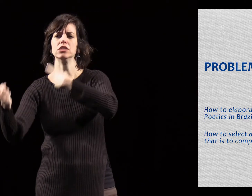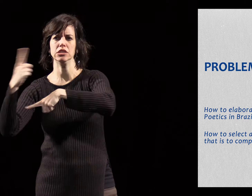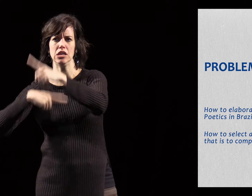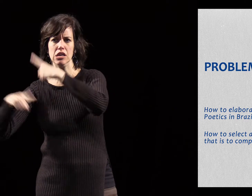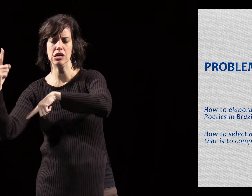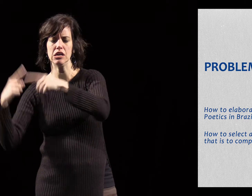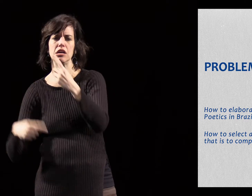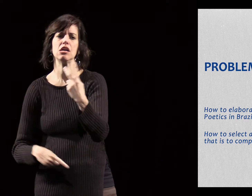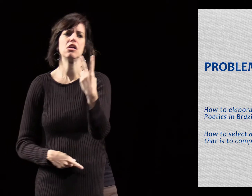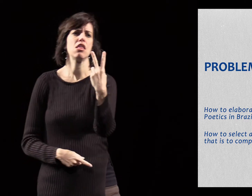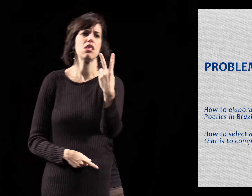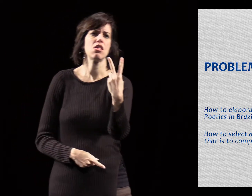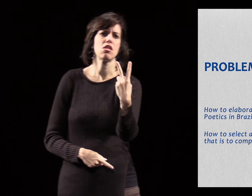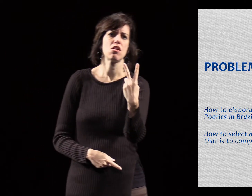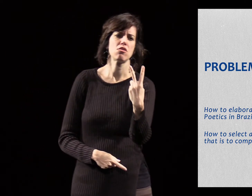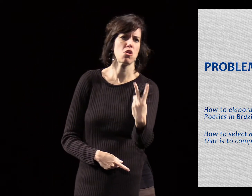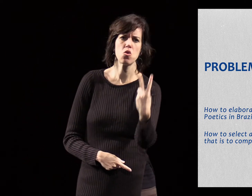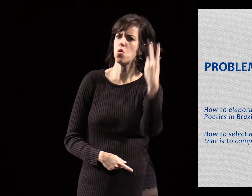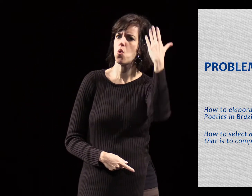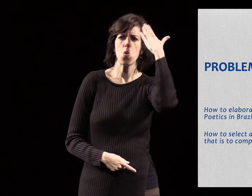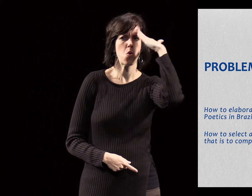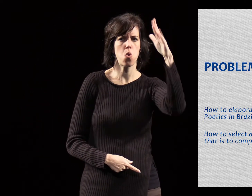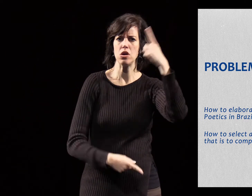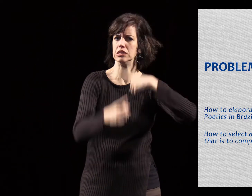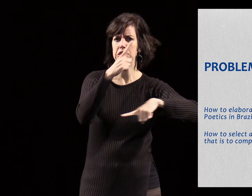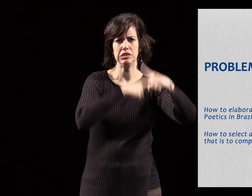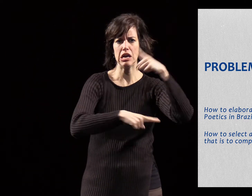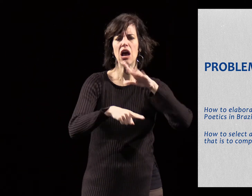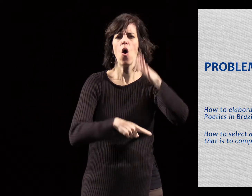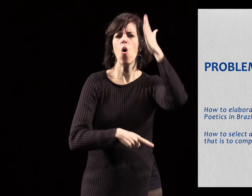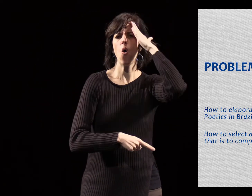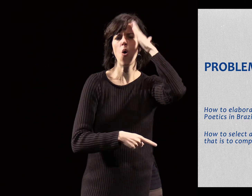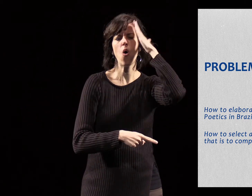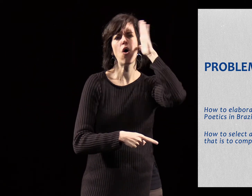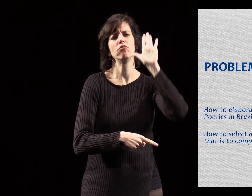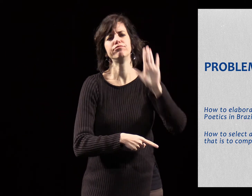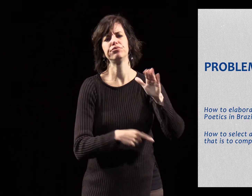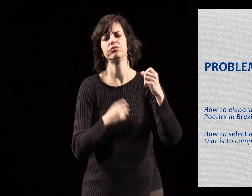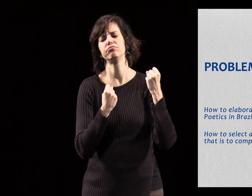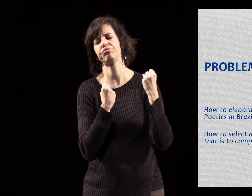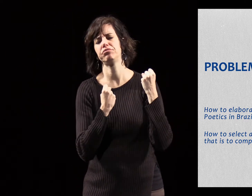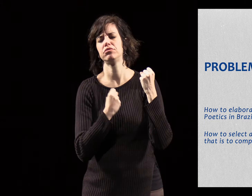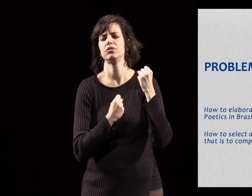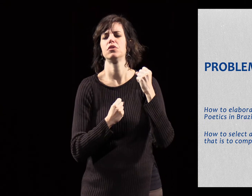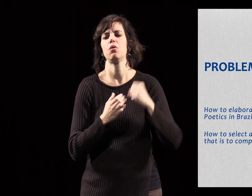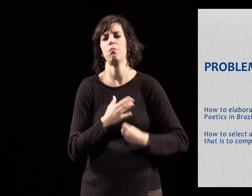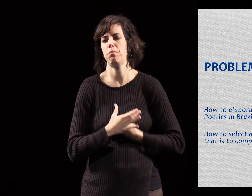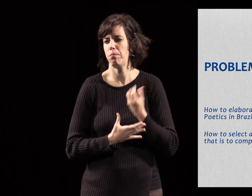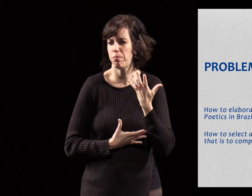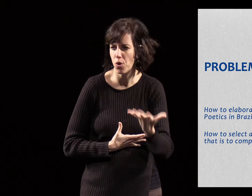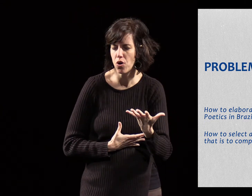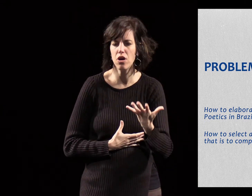Two of them knew sign language, two of them didn't. The people that didn't know sign language,